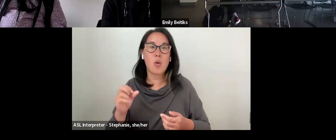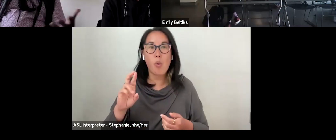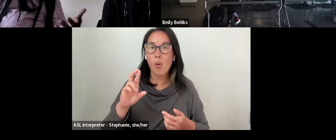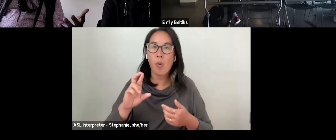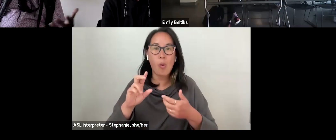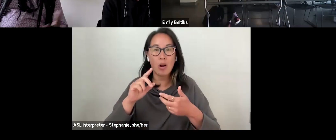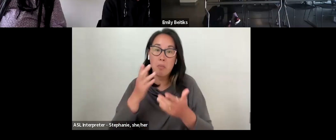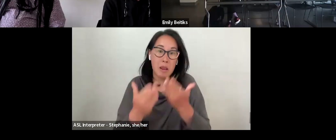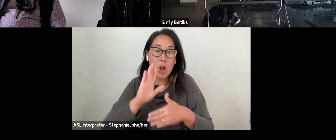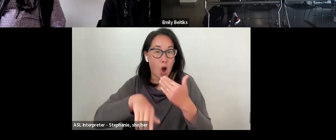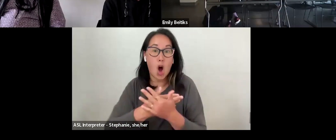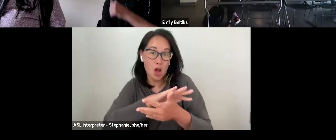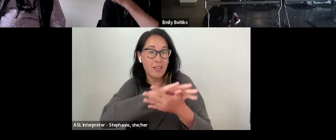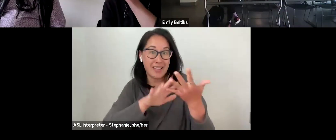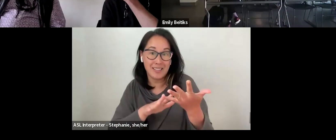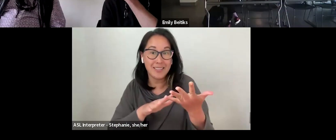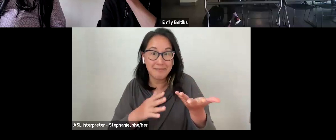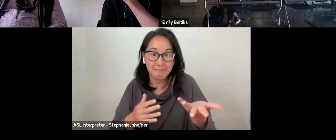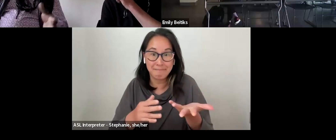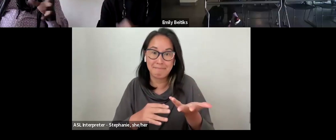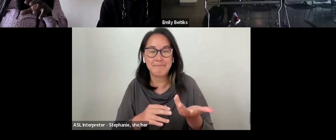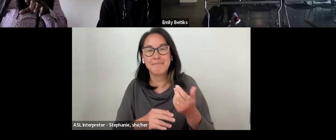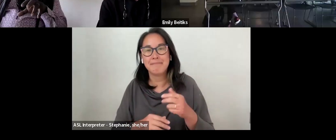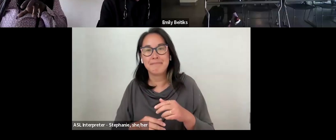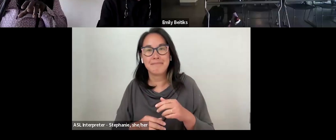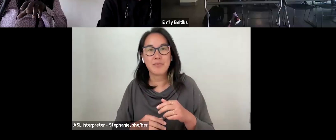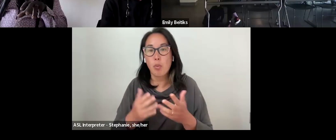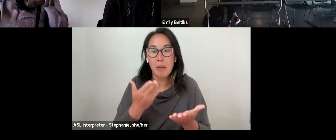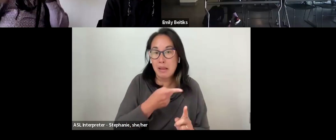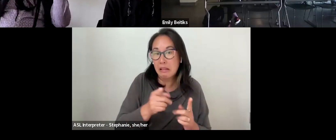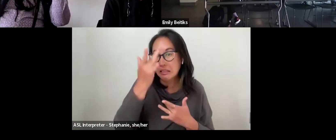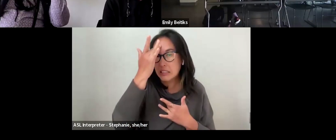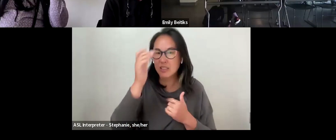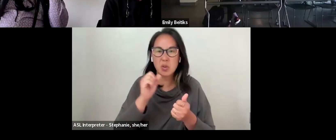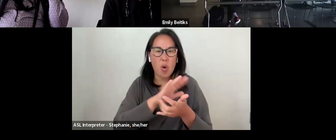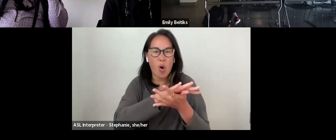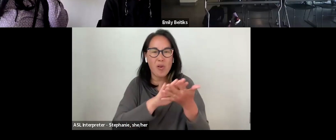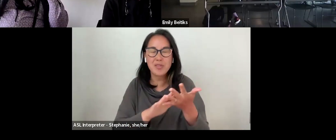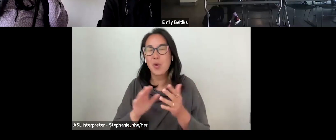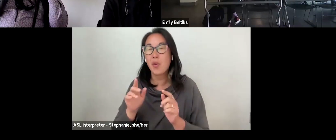Or all of the above, in many cases, right? So this notion of them being less, quote, unquote, "than fit,"